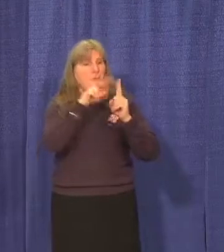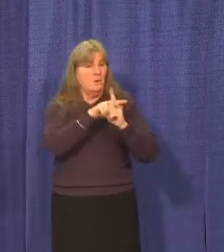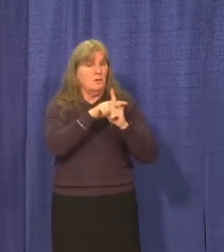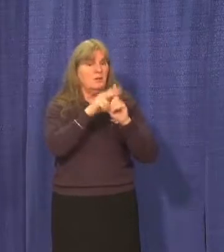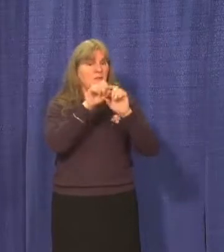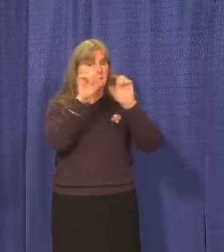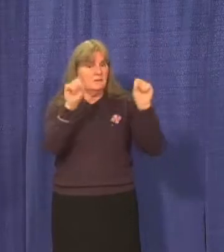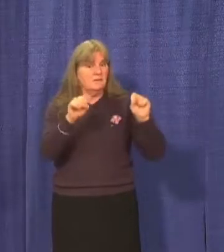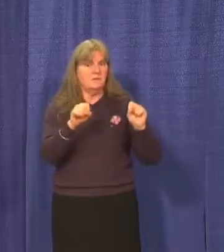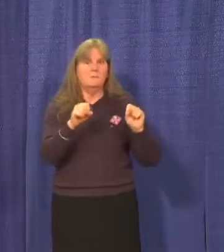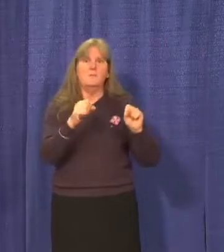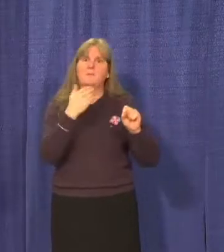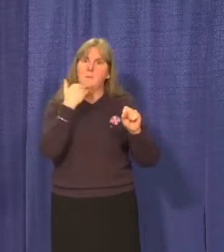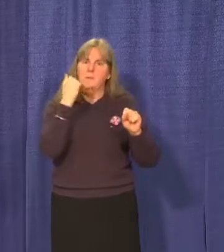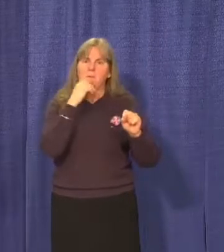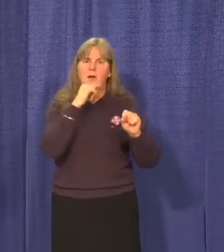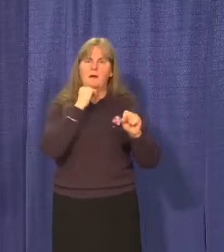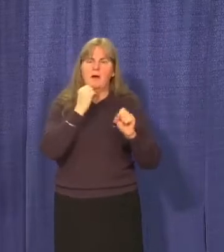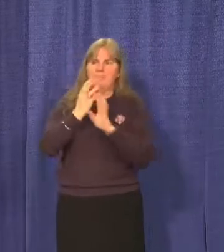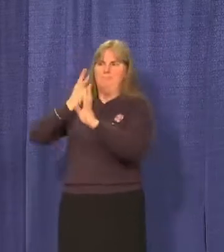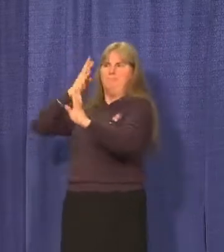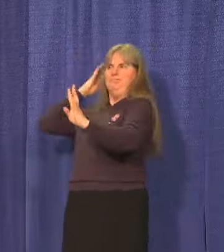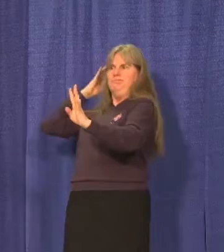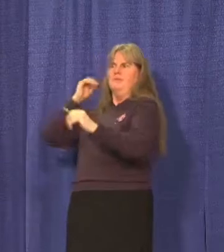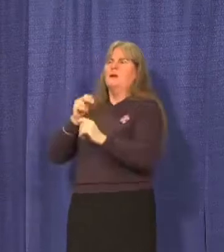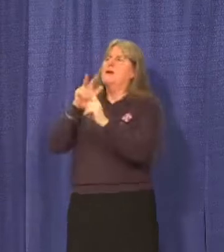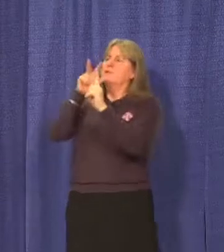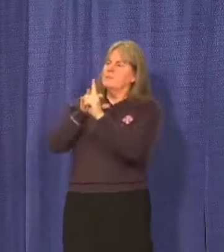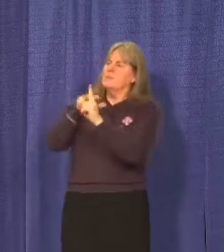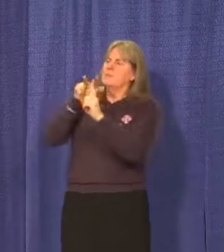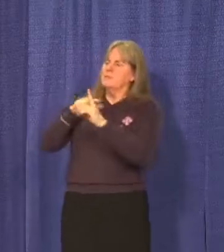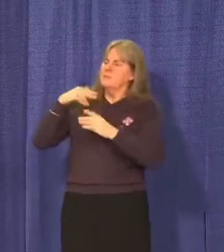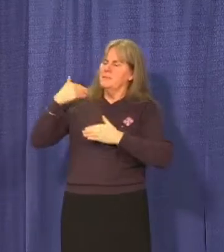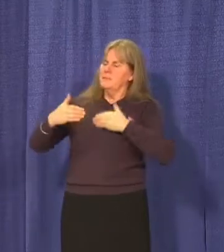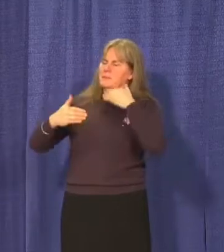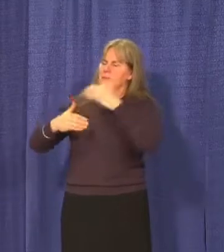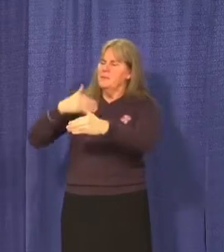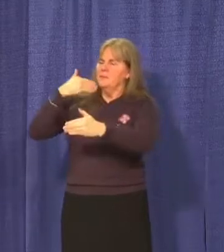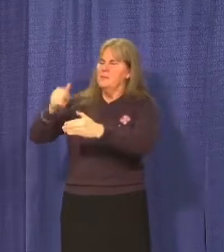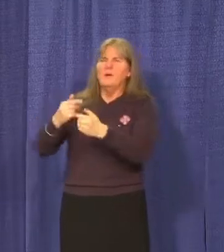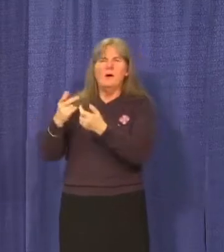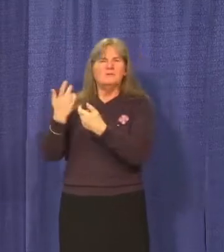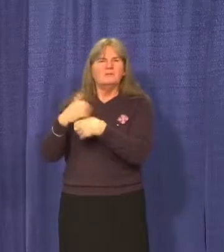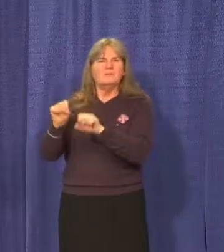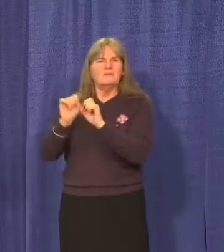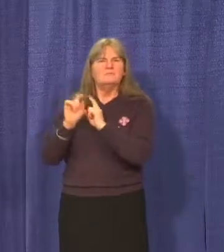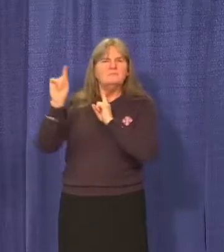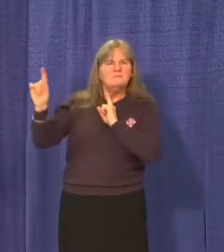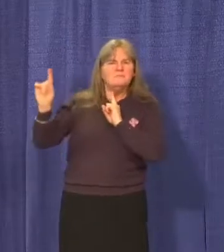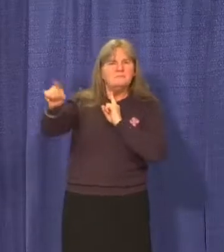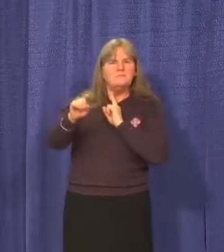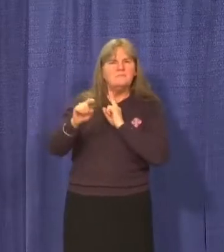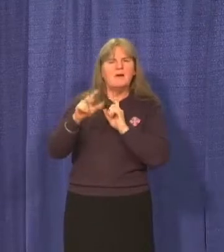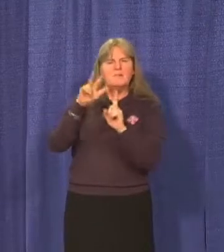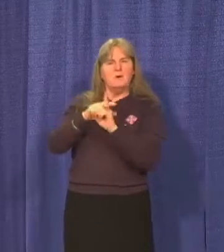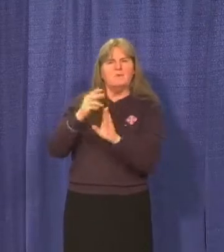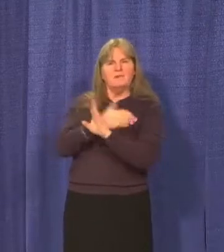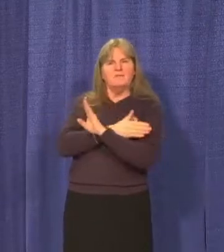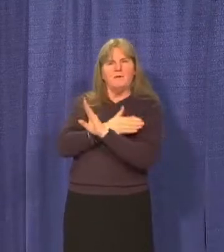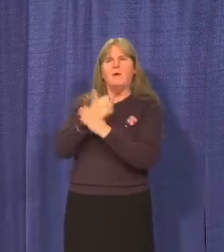so the people are not showing up all at one time. Making sure that people are safely distanced. Those types of things.